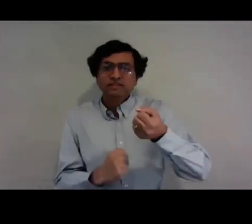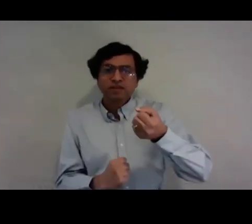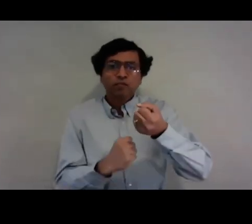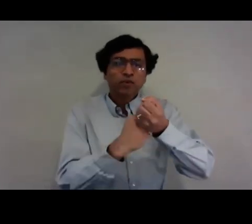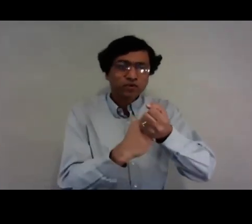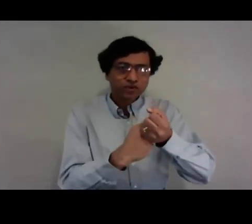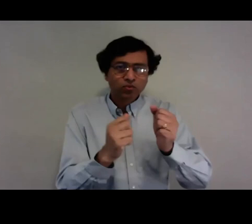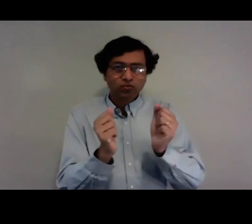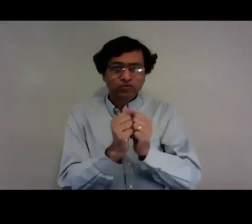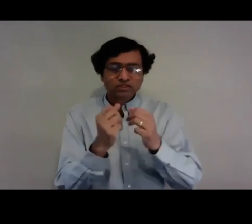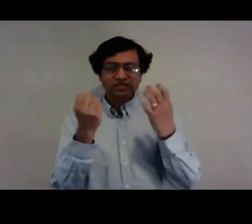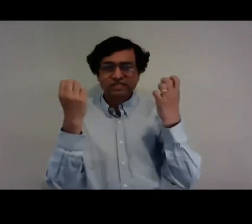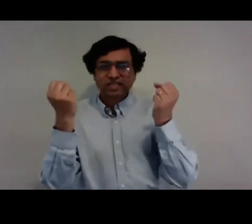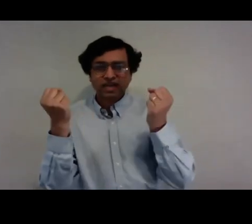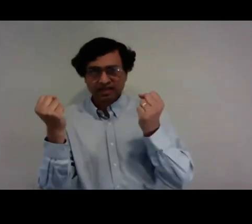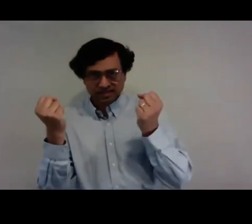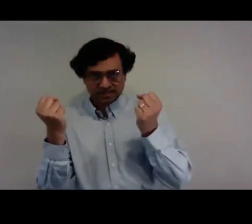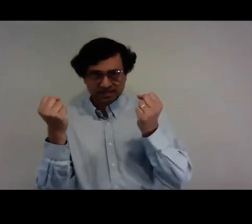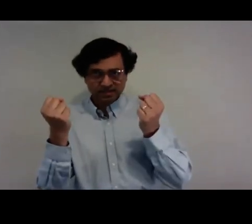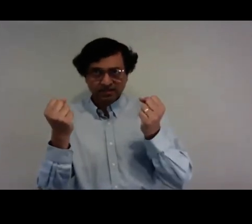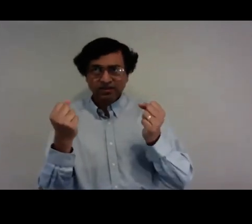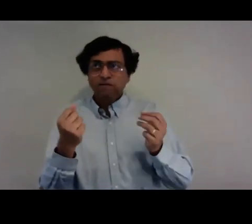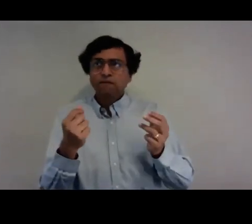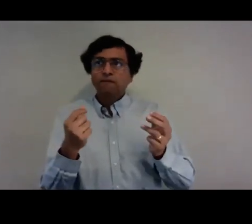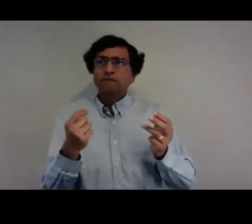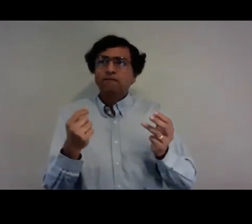So if the oral channel is the primary channel for a deaf